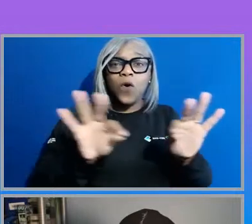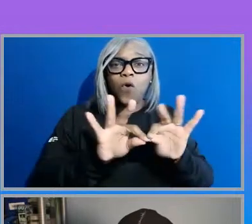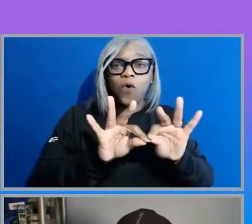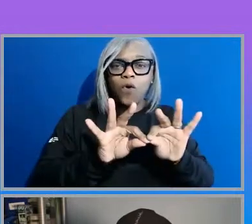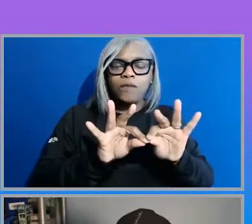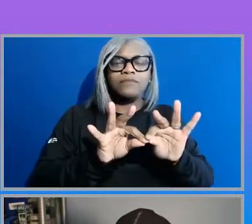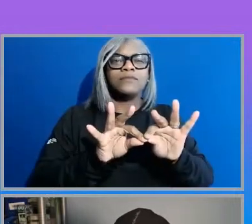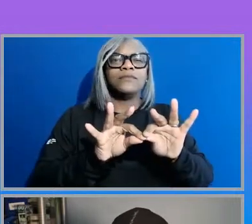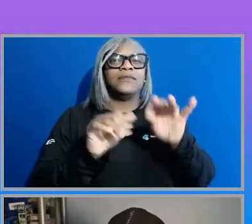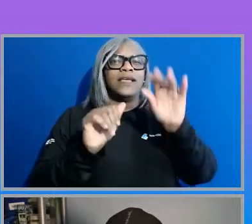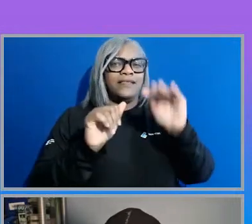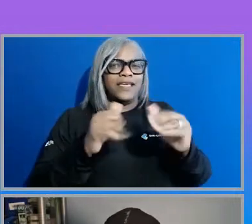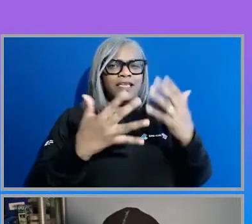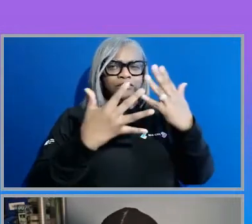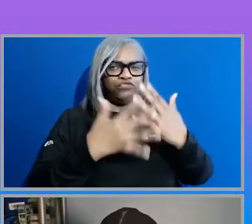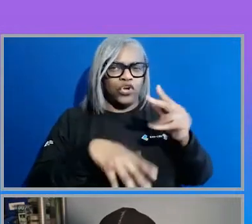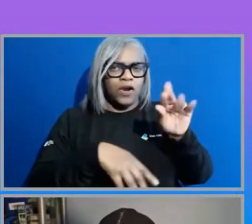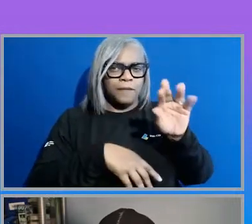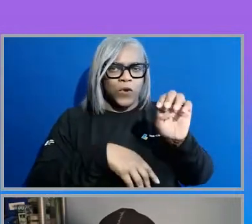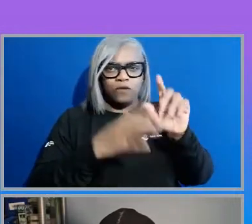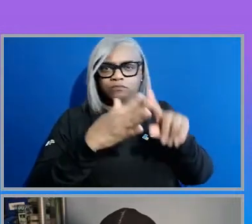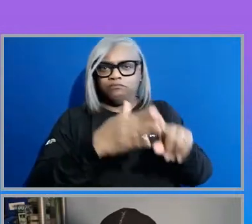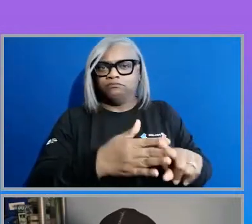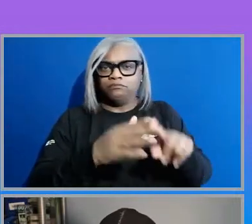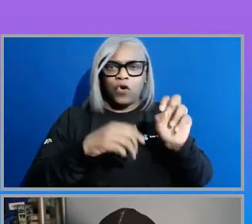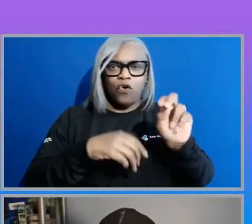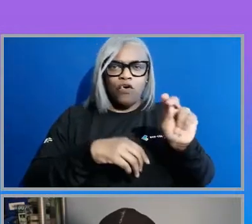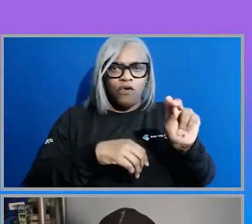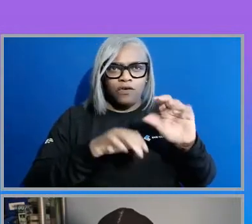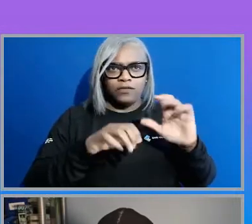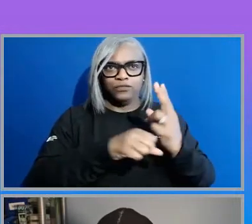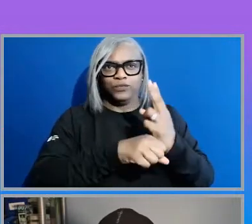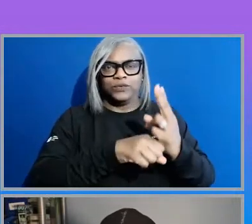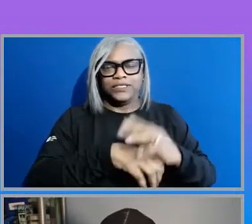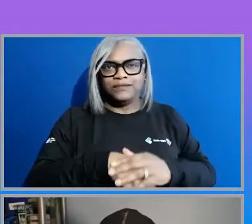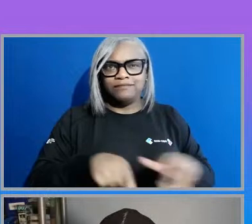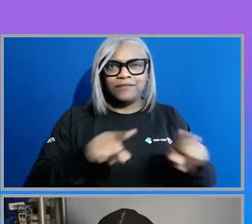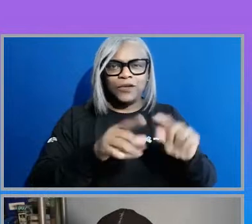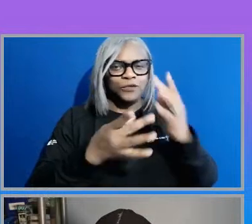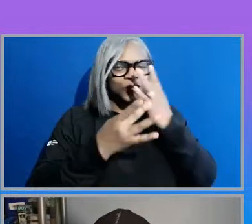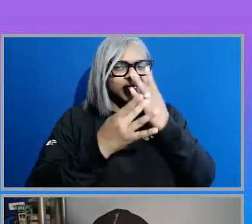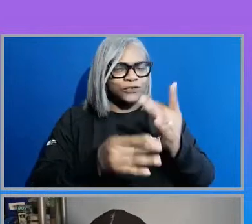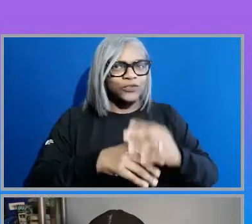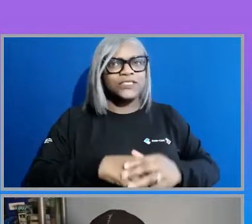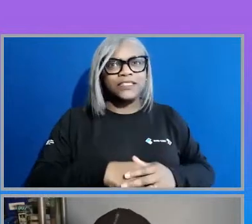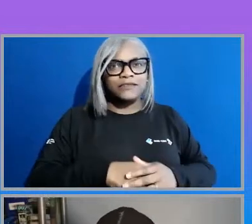dark mode is actually activated. So you can see this is kind of getting interesting. Now your